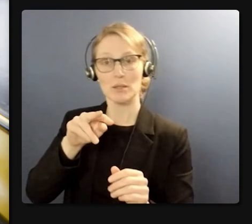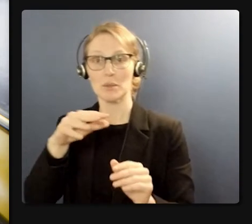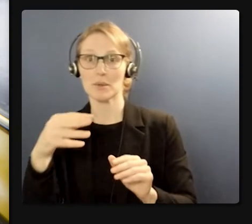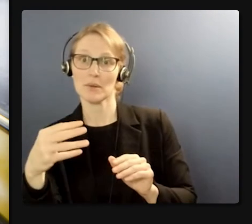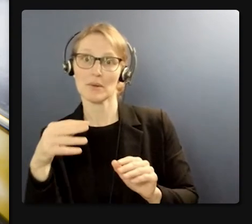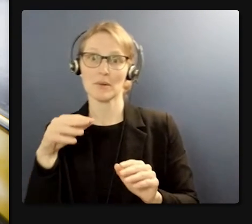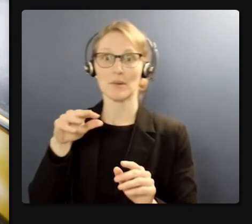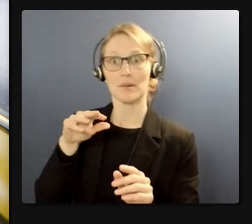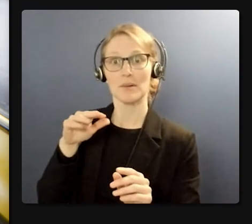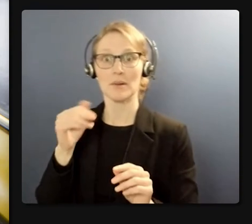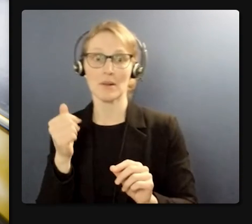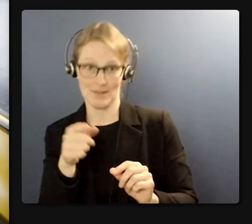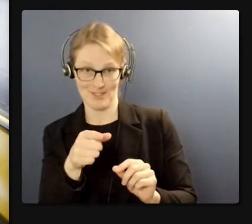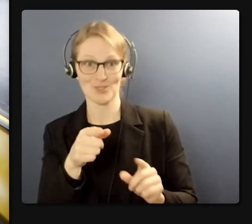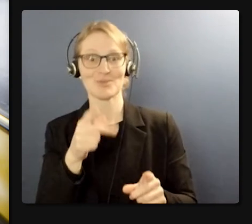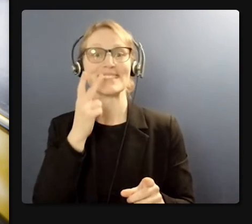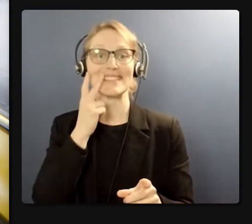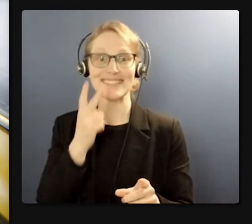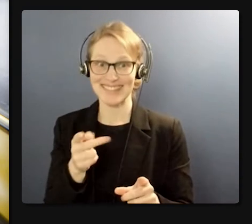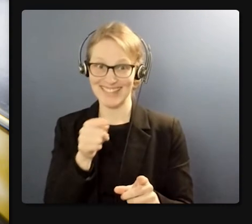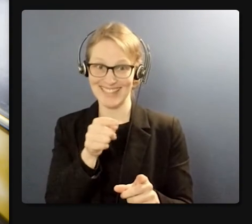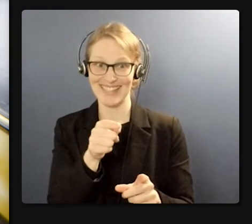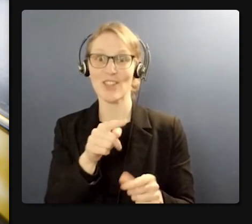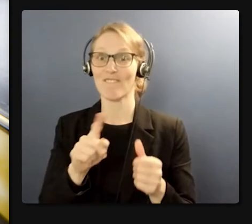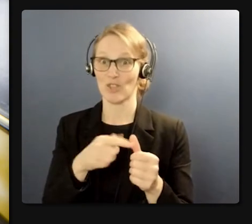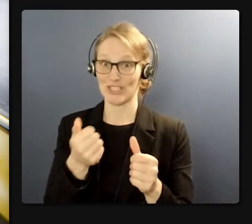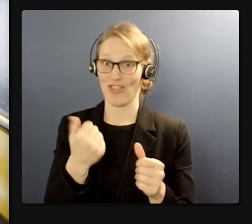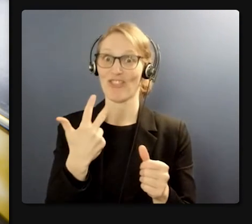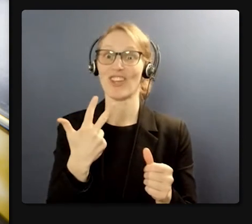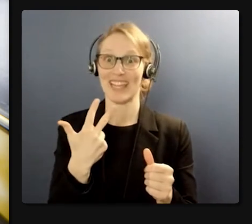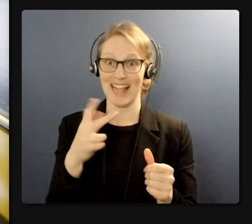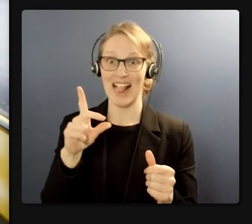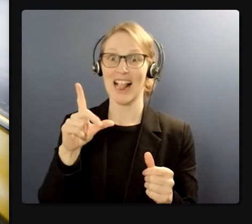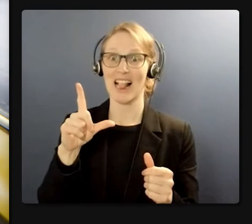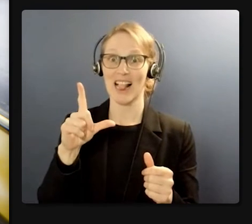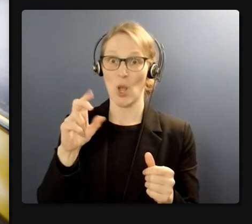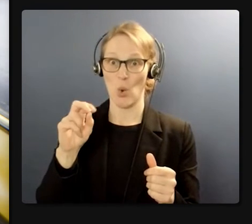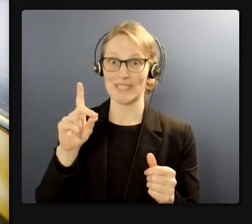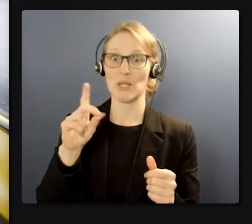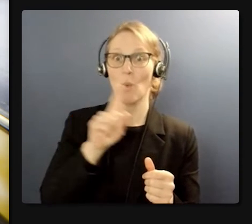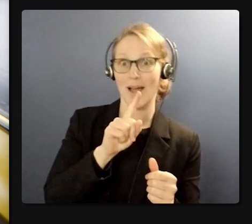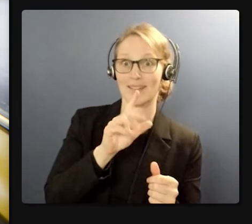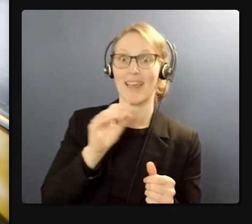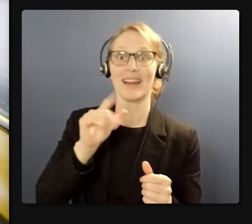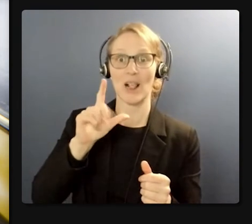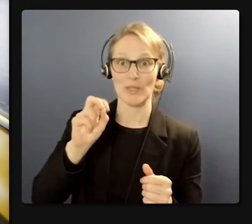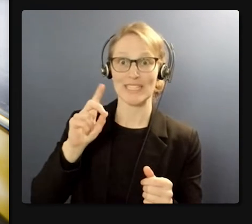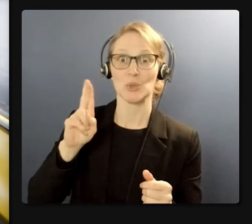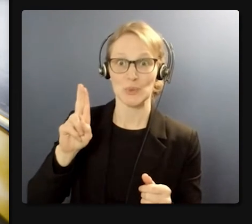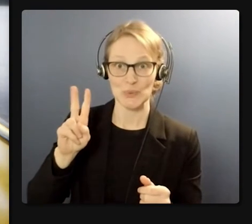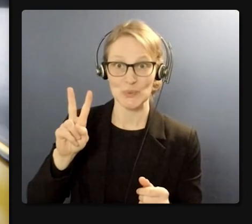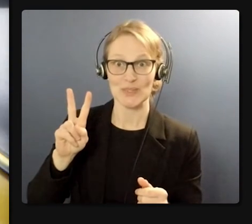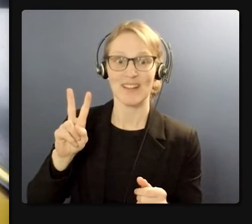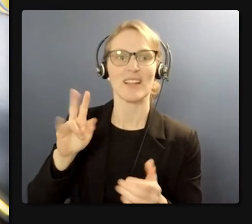a bit here and see what happens. As you can see, the first three, like LOD1 and LOD2,